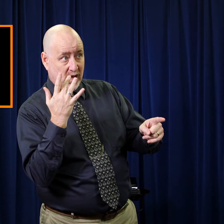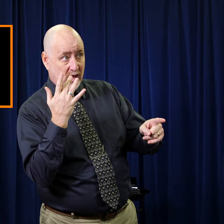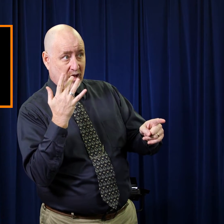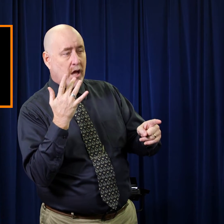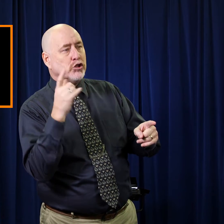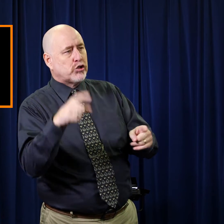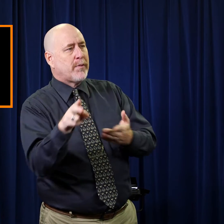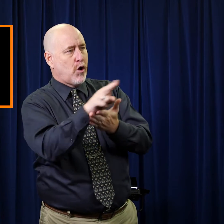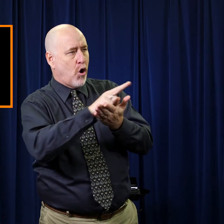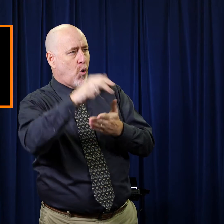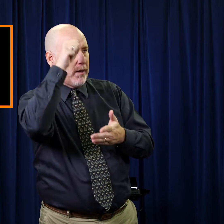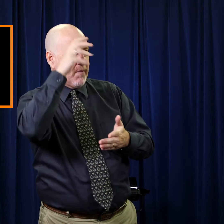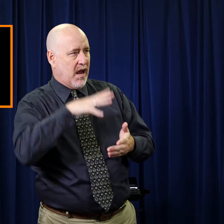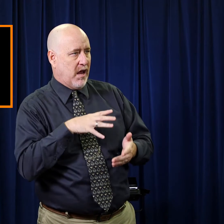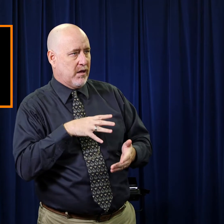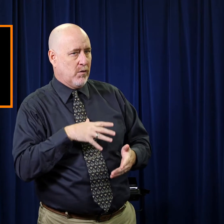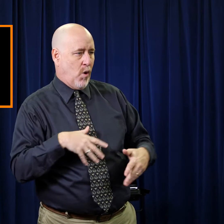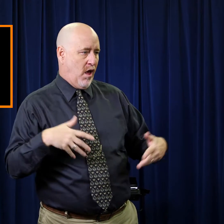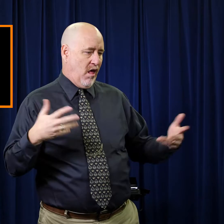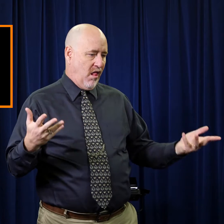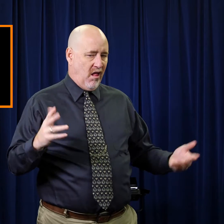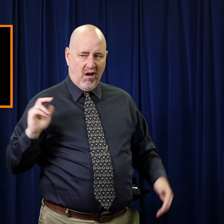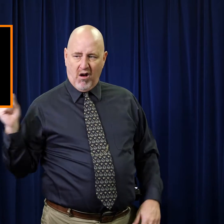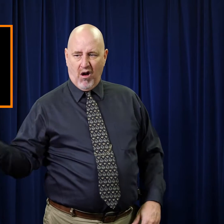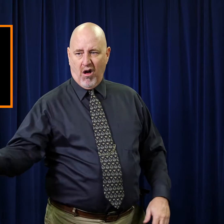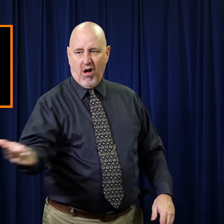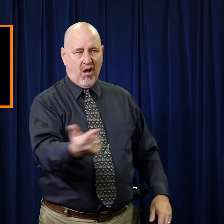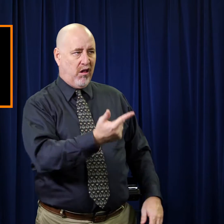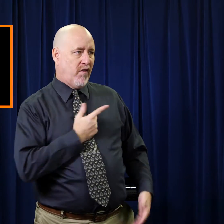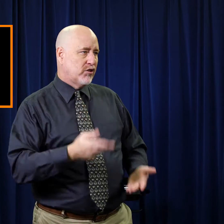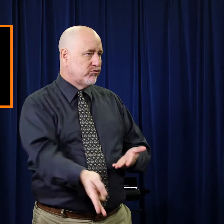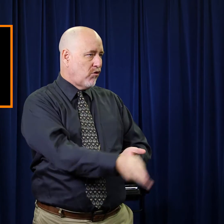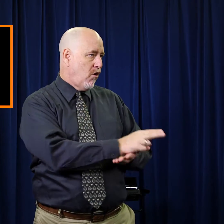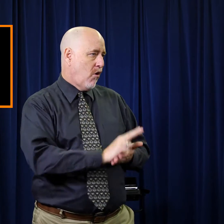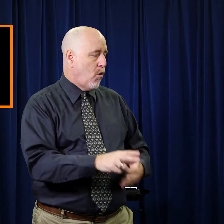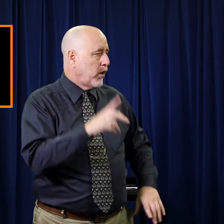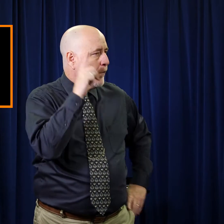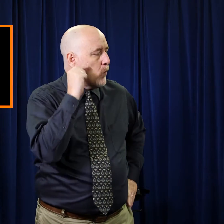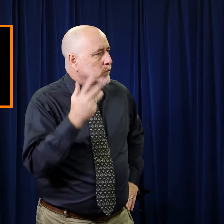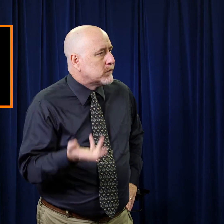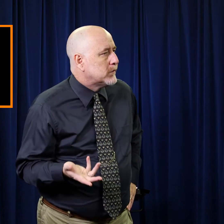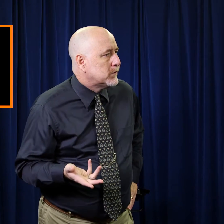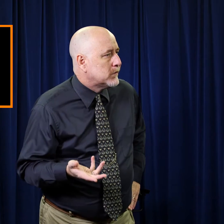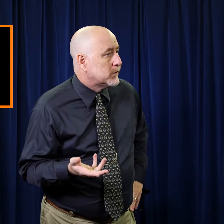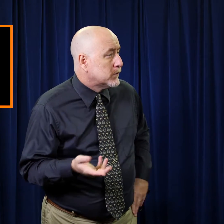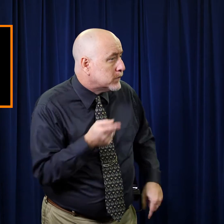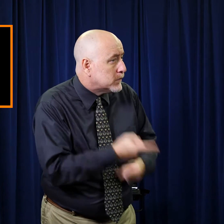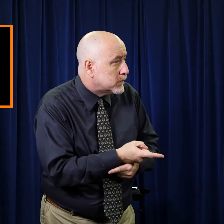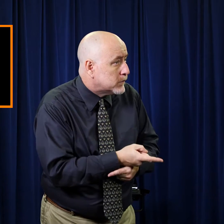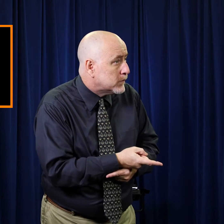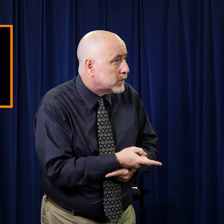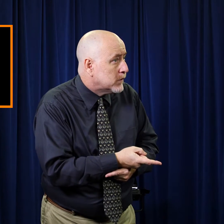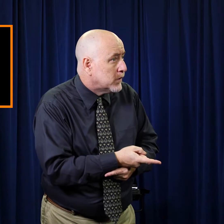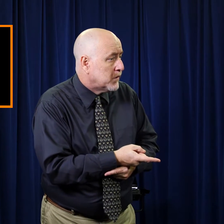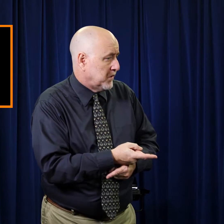because he is a holy man. "Well, all of us are holy, Moses. You can't deny that, so